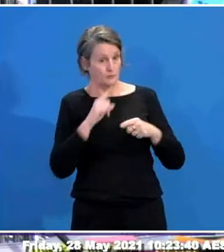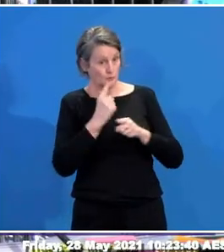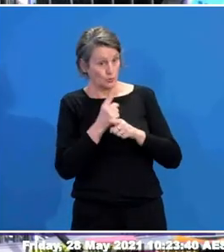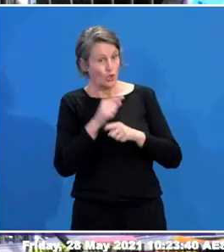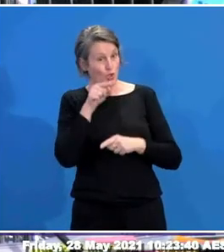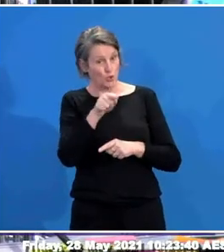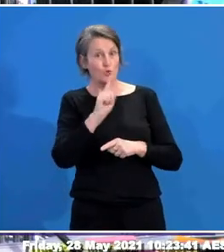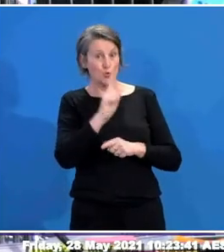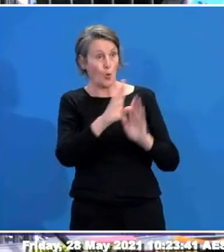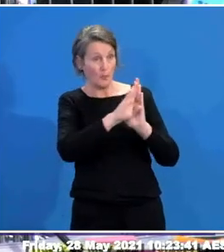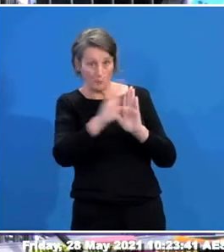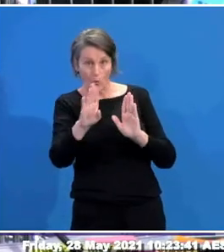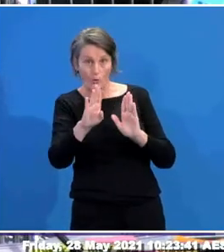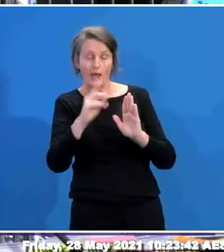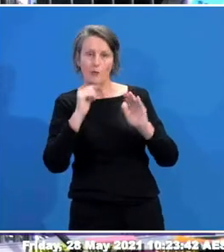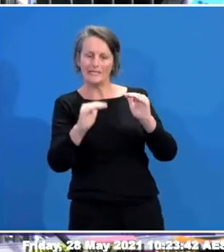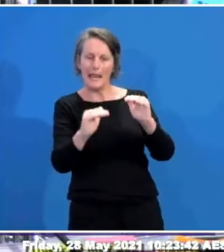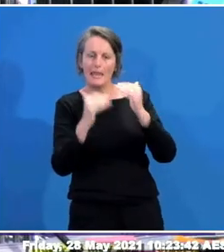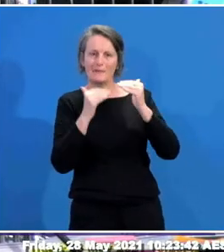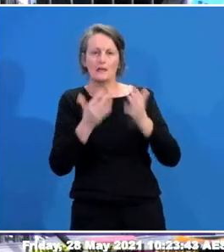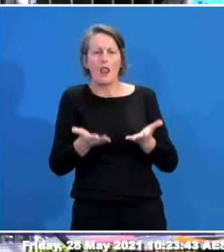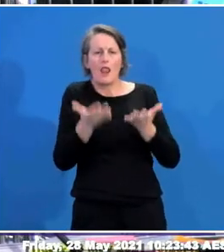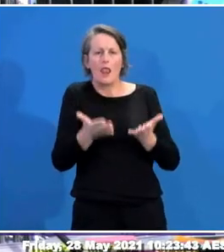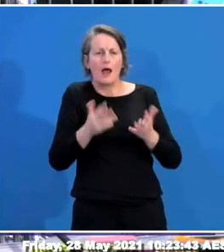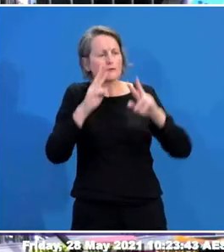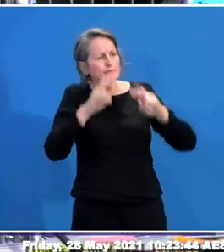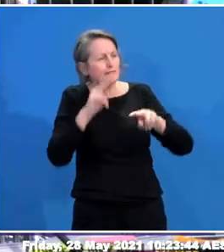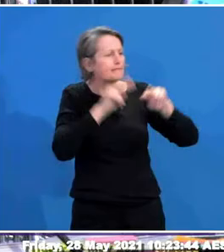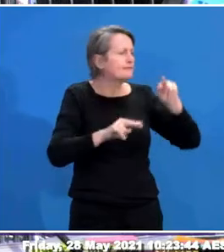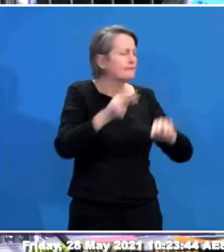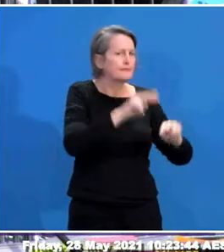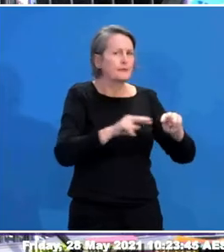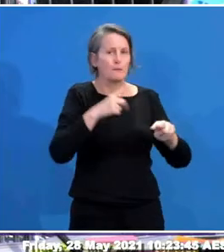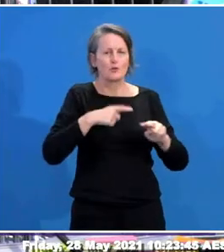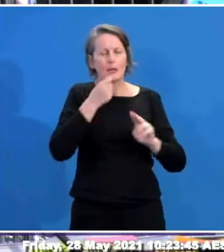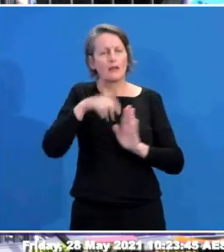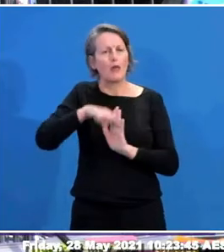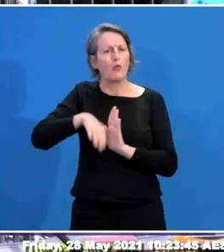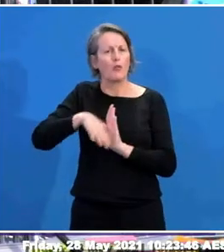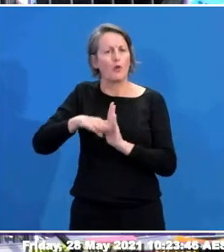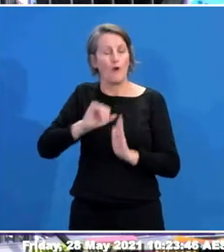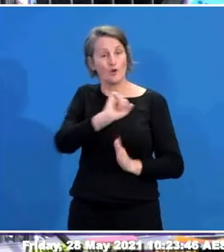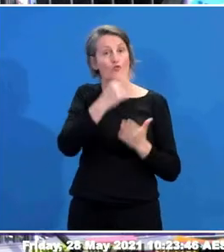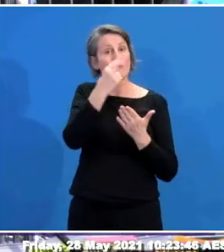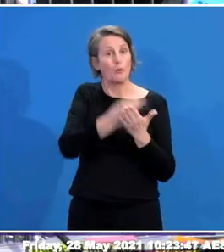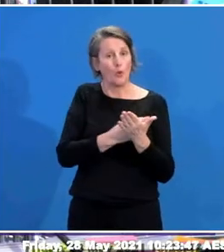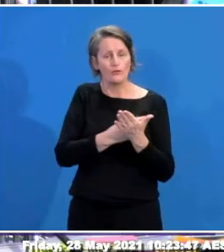you told the Board that because you were seeking to downplay Ms Piaud's report; isn't that right? No. Now, just a moment.